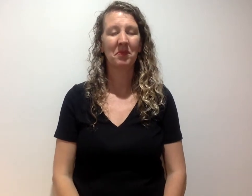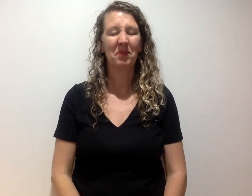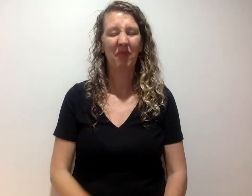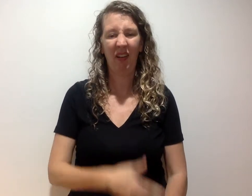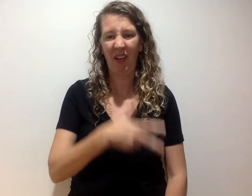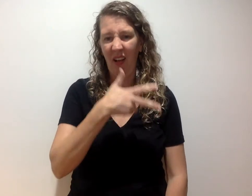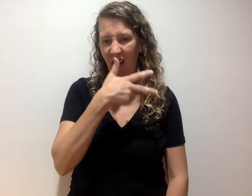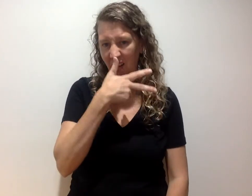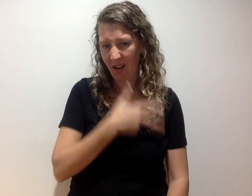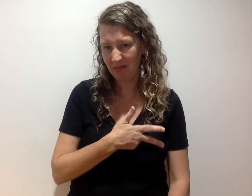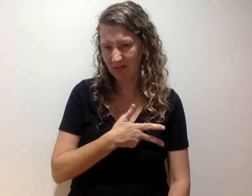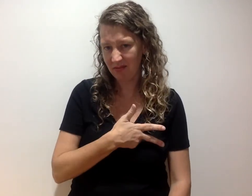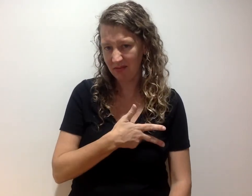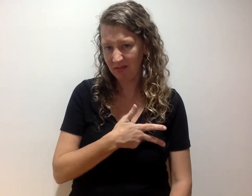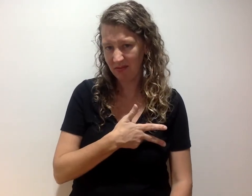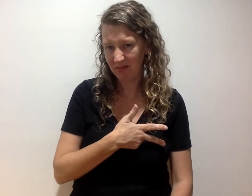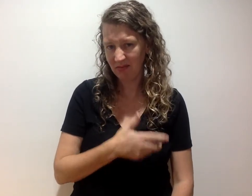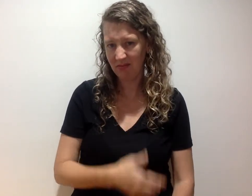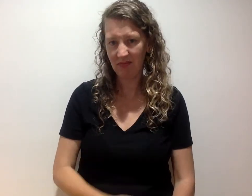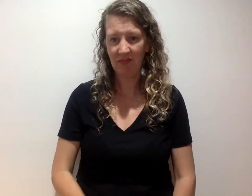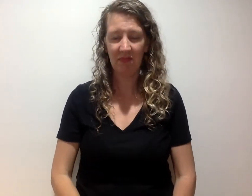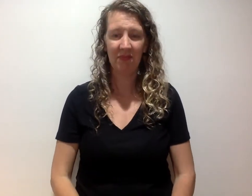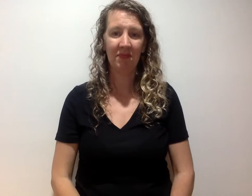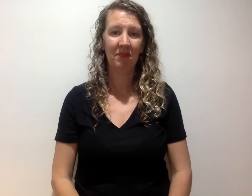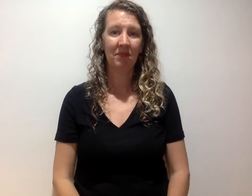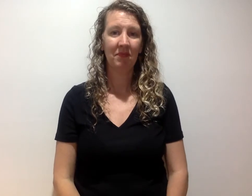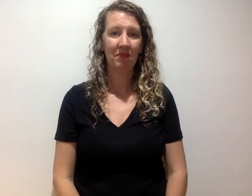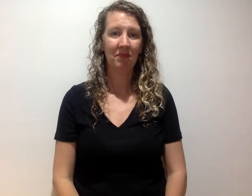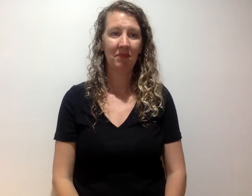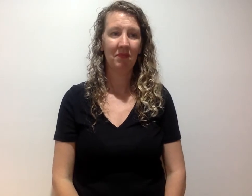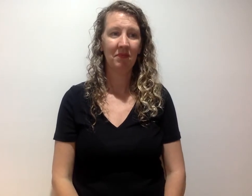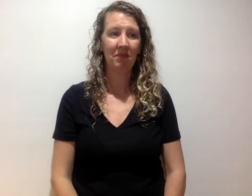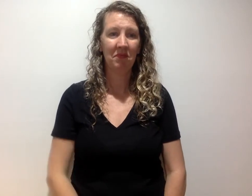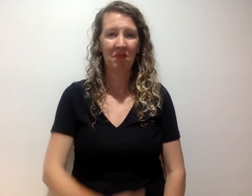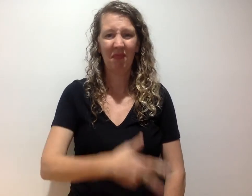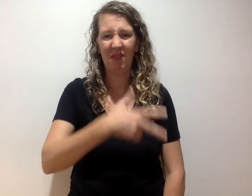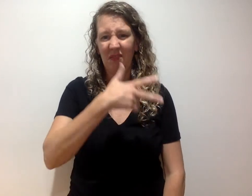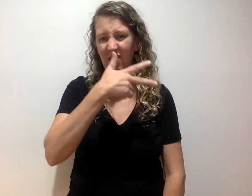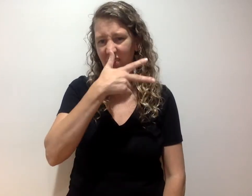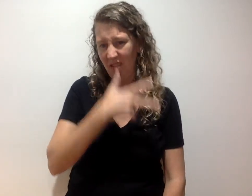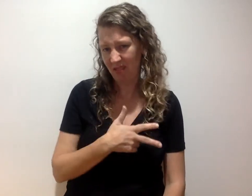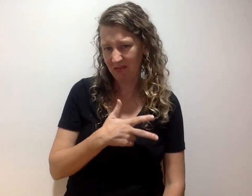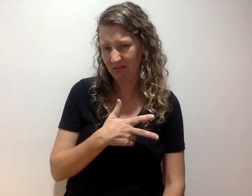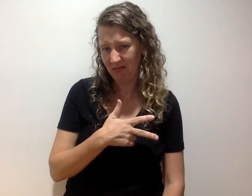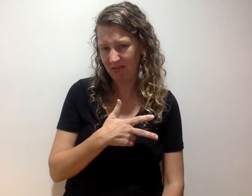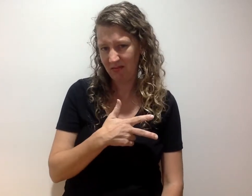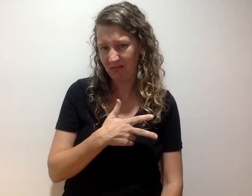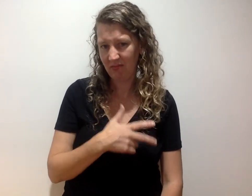LOUSY